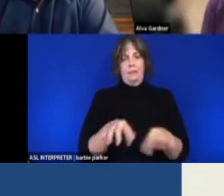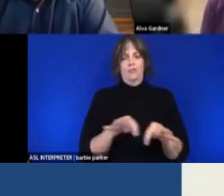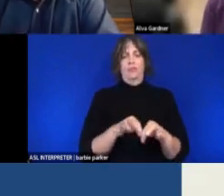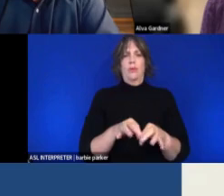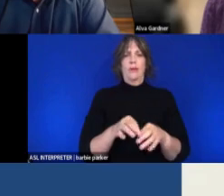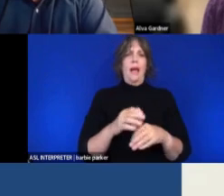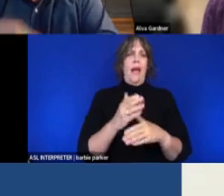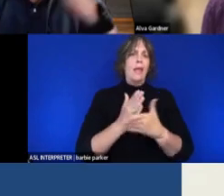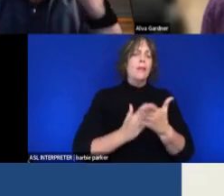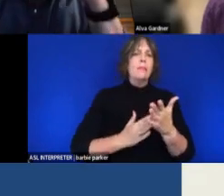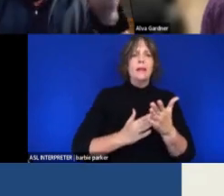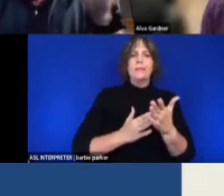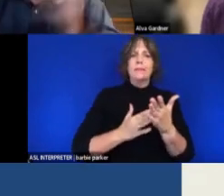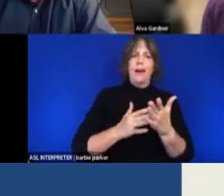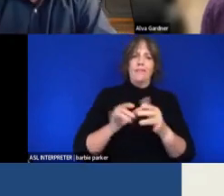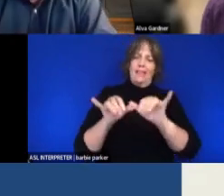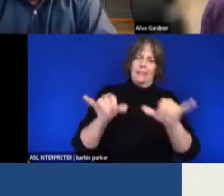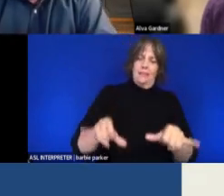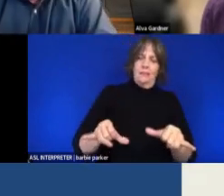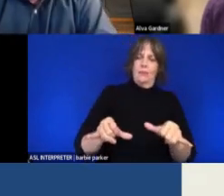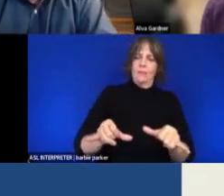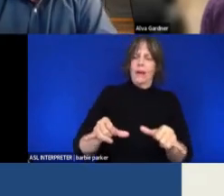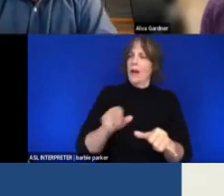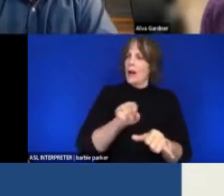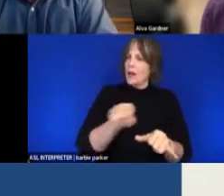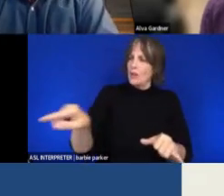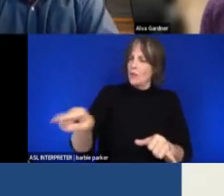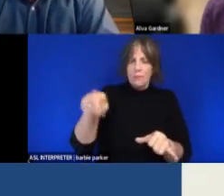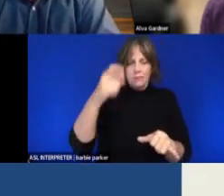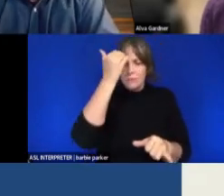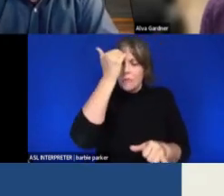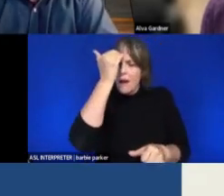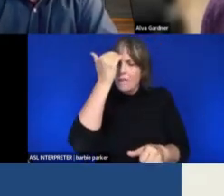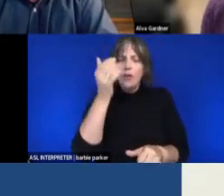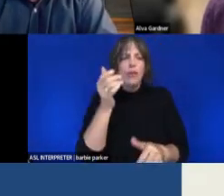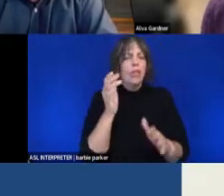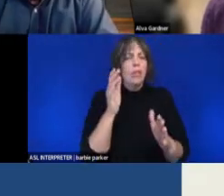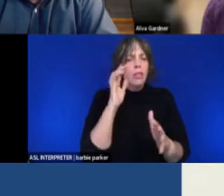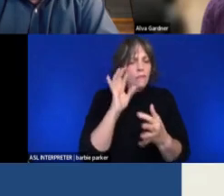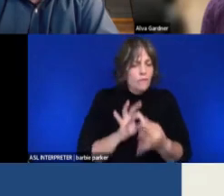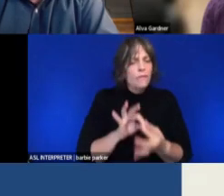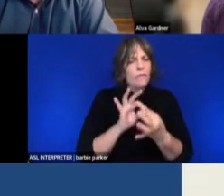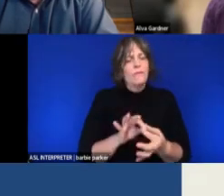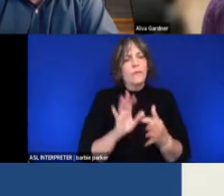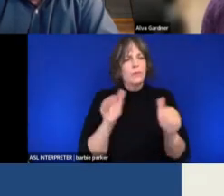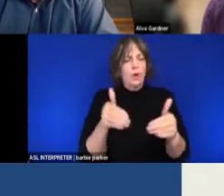leaders really need to be mindful and focused on what is happening that's creating a negative organizational culture,